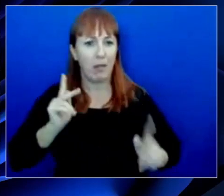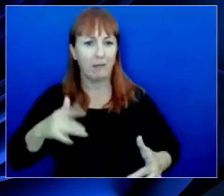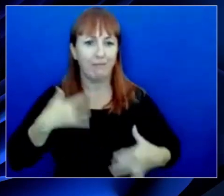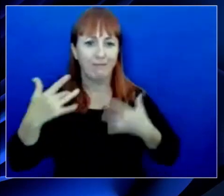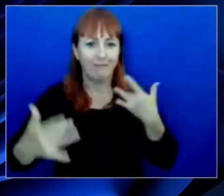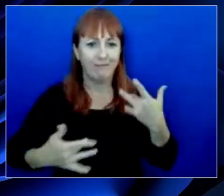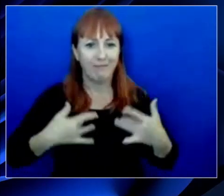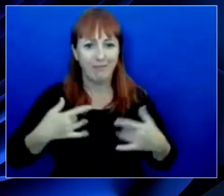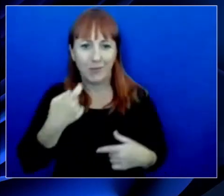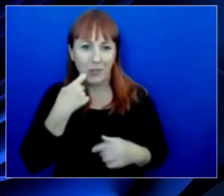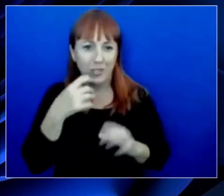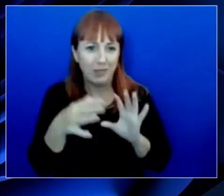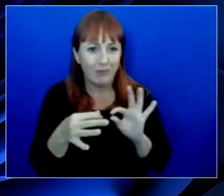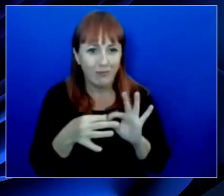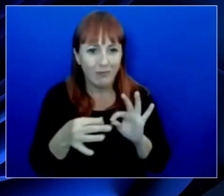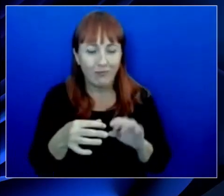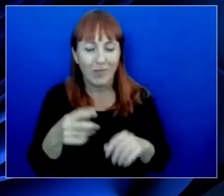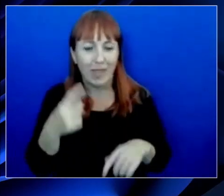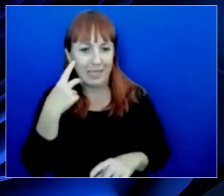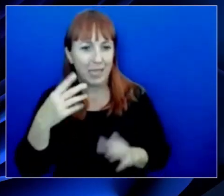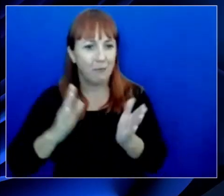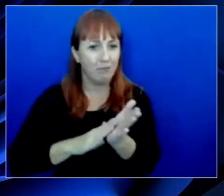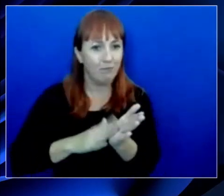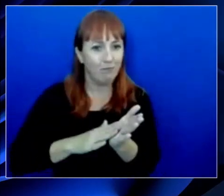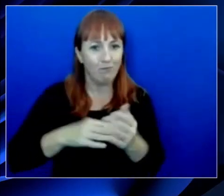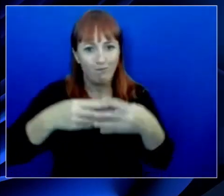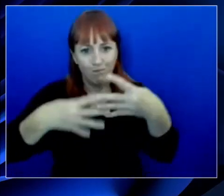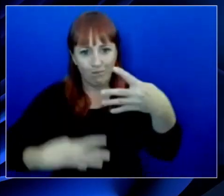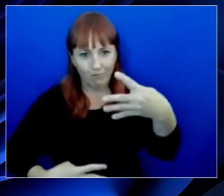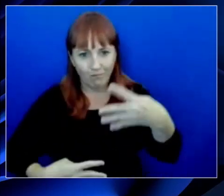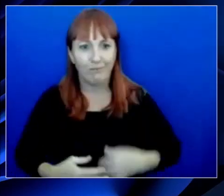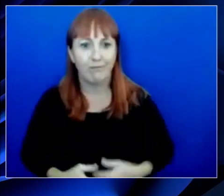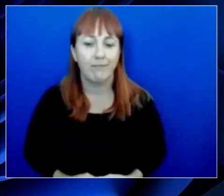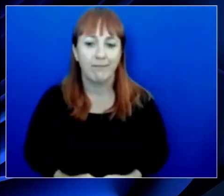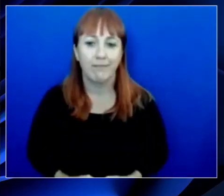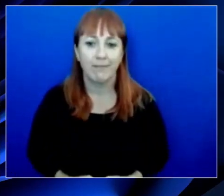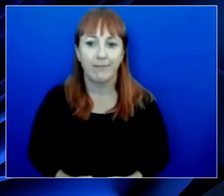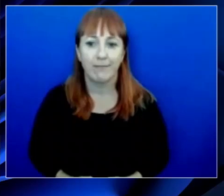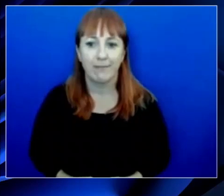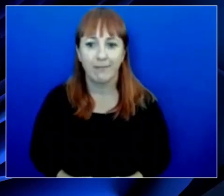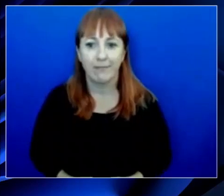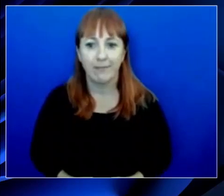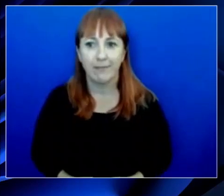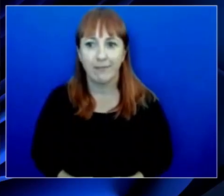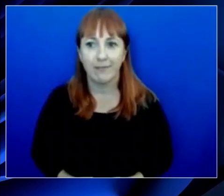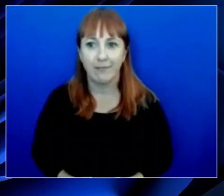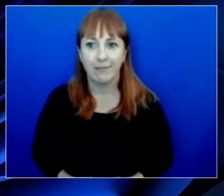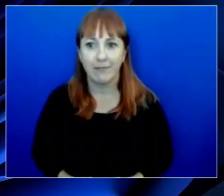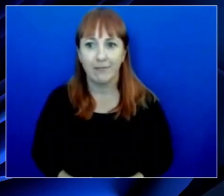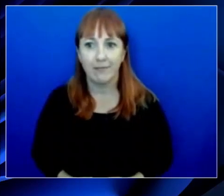things that we're talking about there. Uhm, let me see next question.